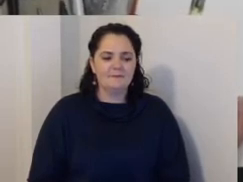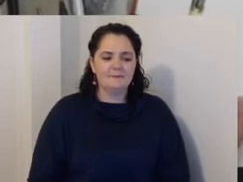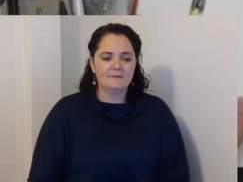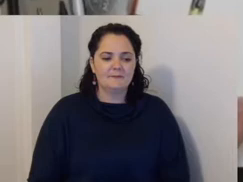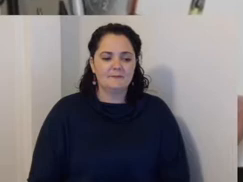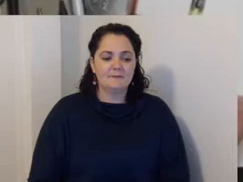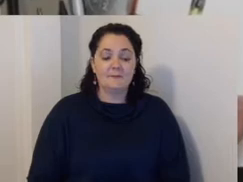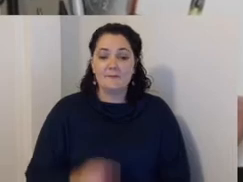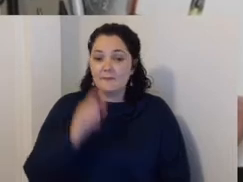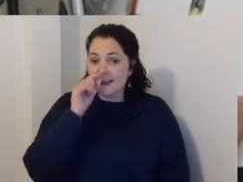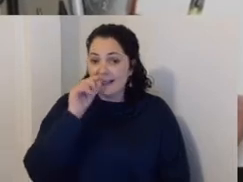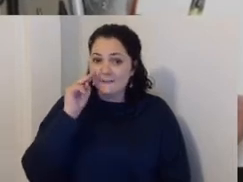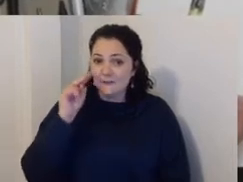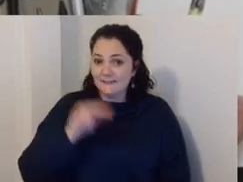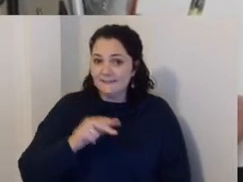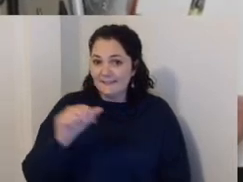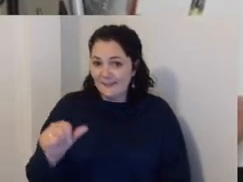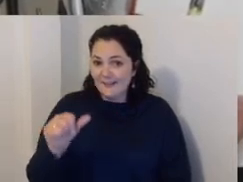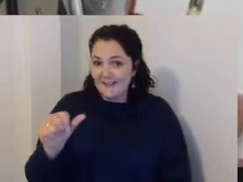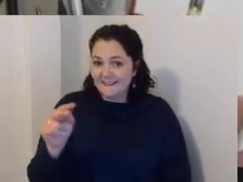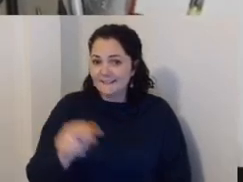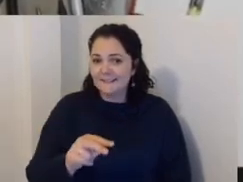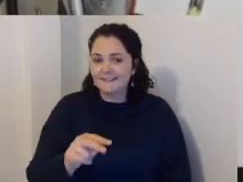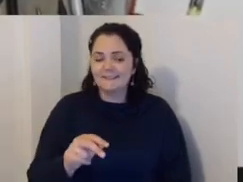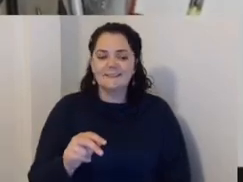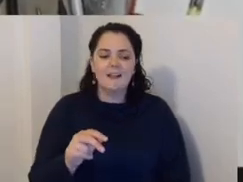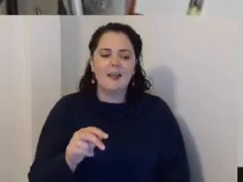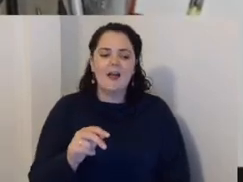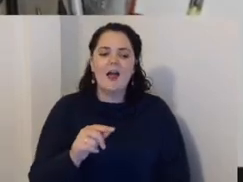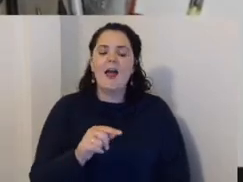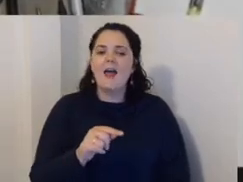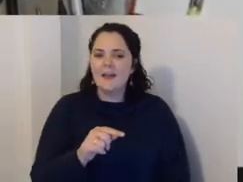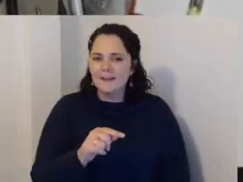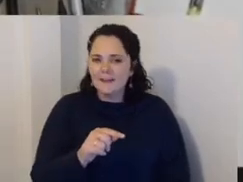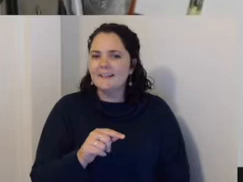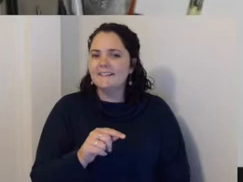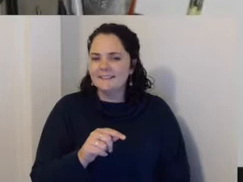on screen, I'm looking at my producer right now but hopefully you can see quite clearly now that that